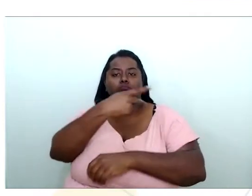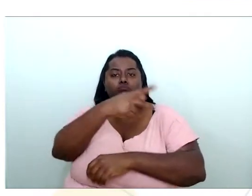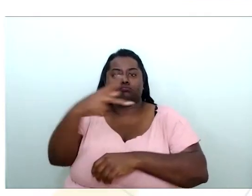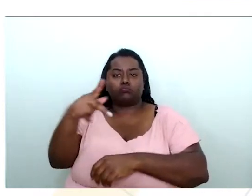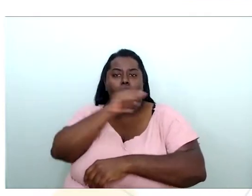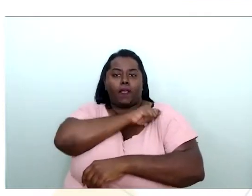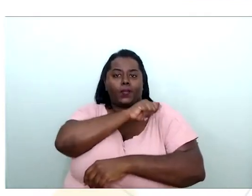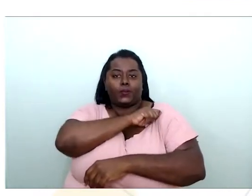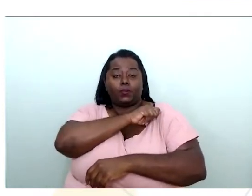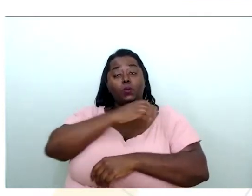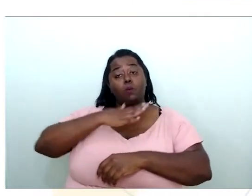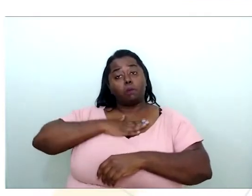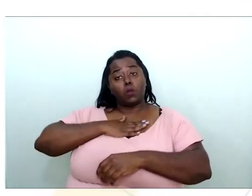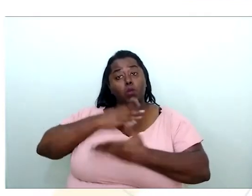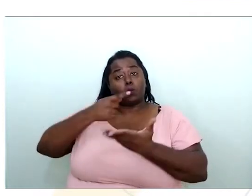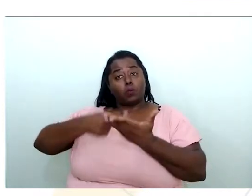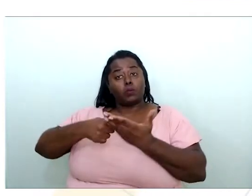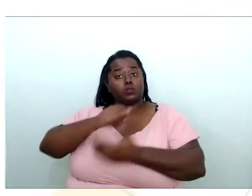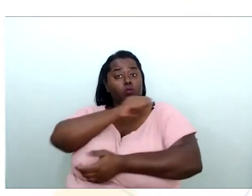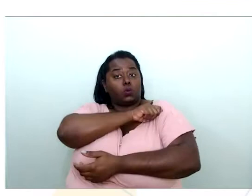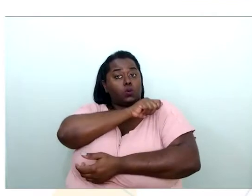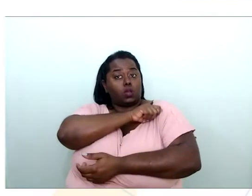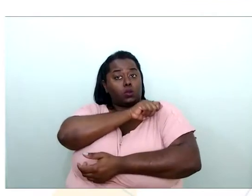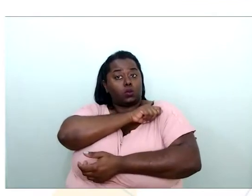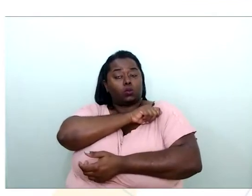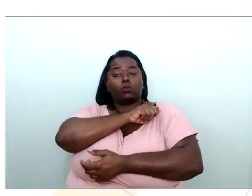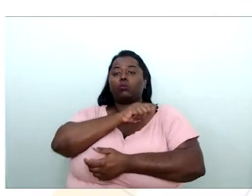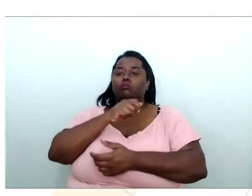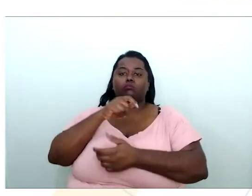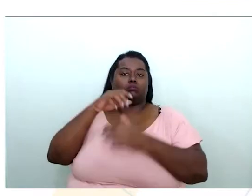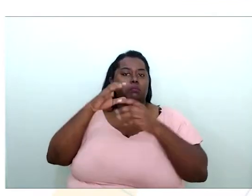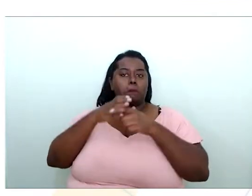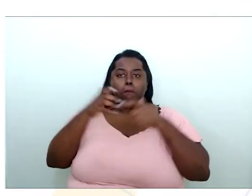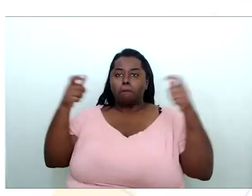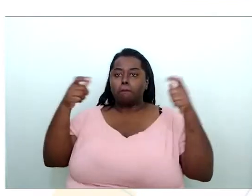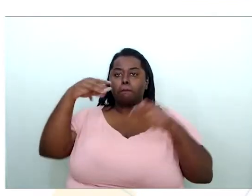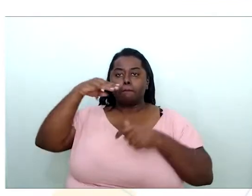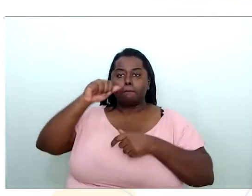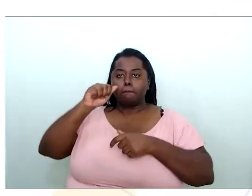my commitments to my learner's at a sort of macro level as well as at a